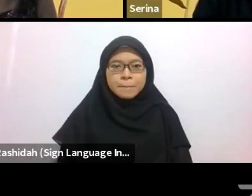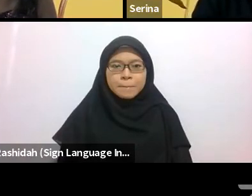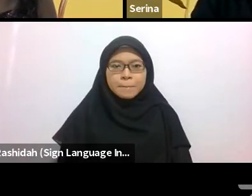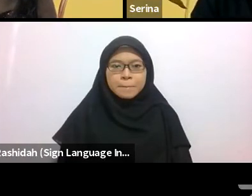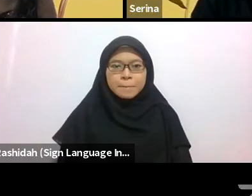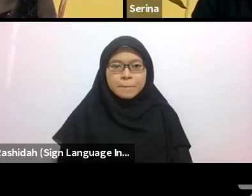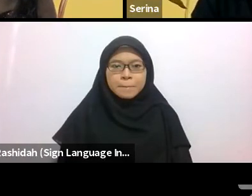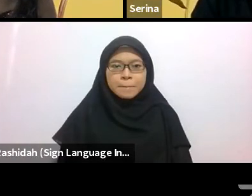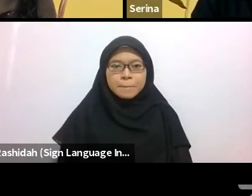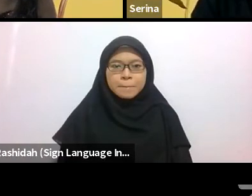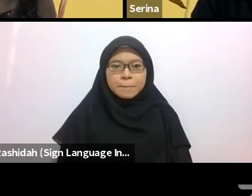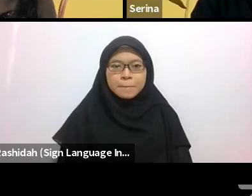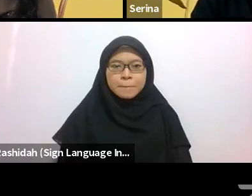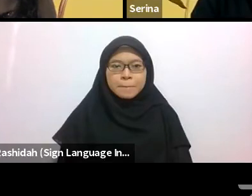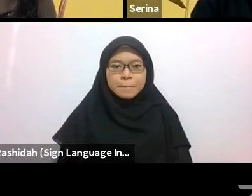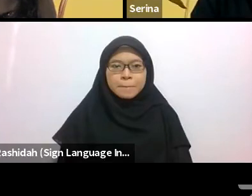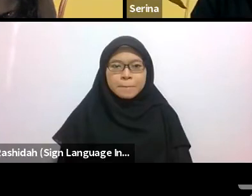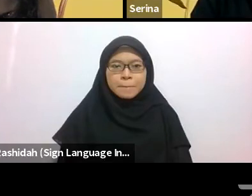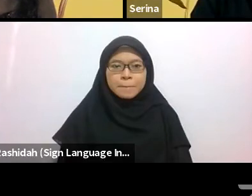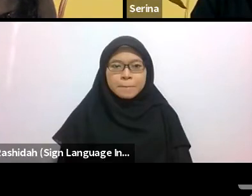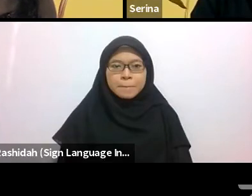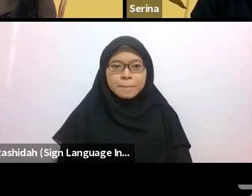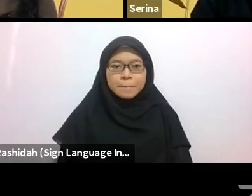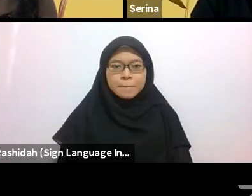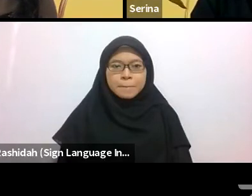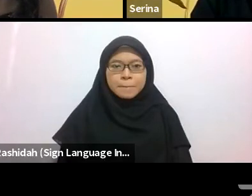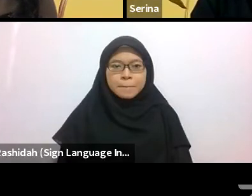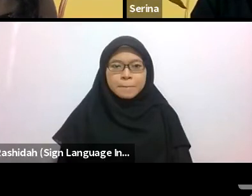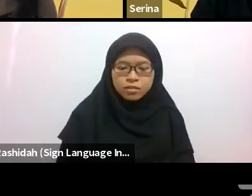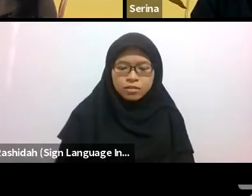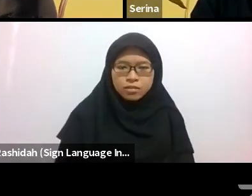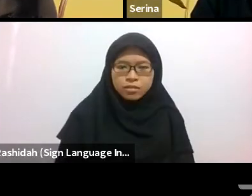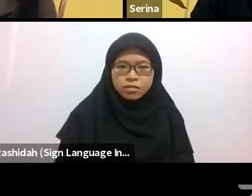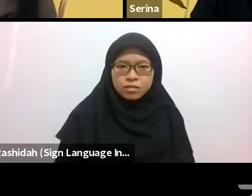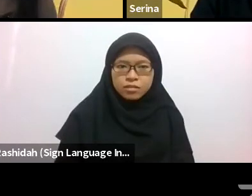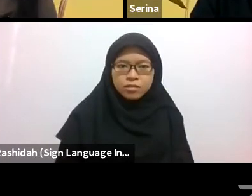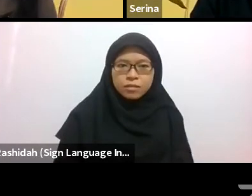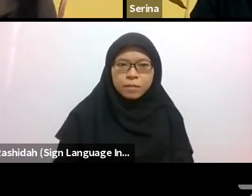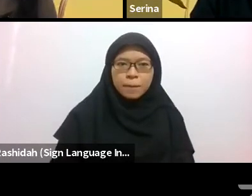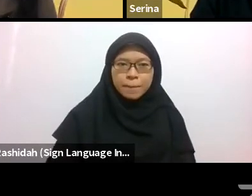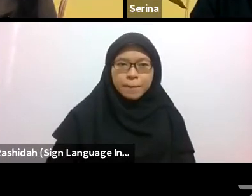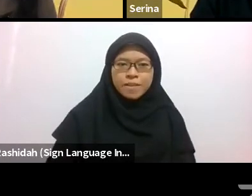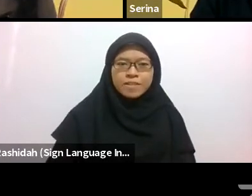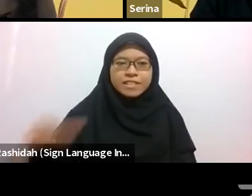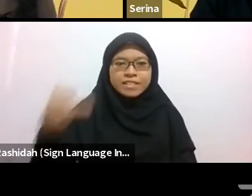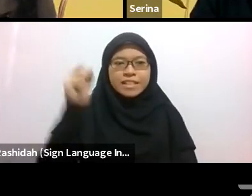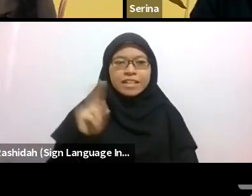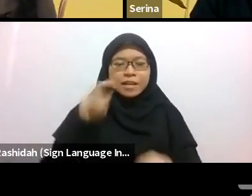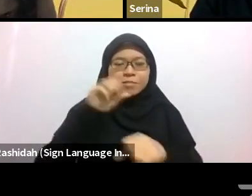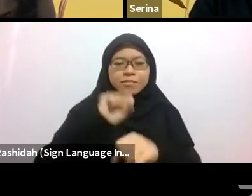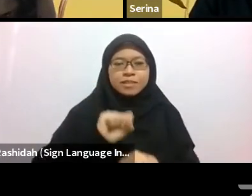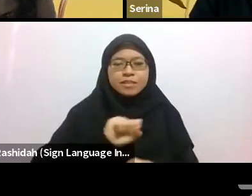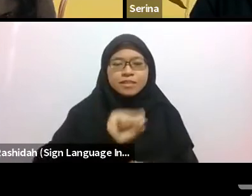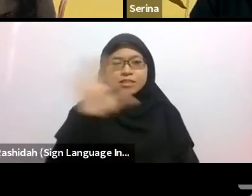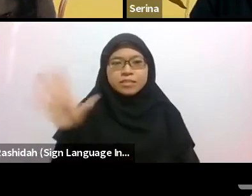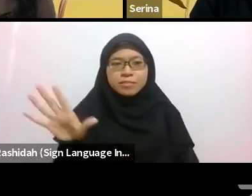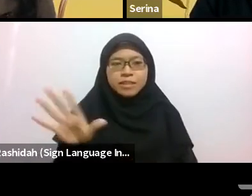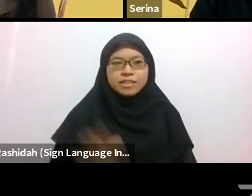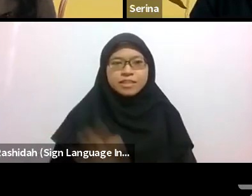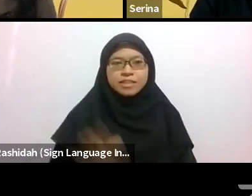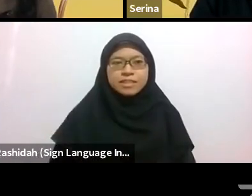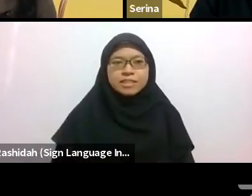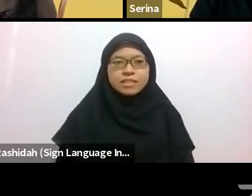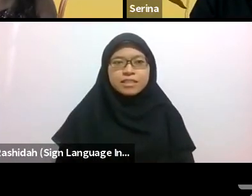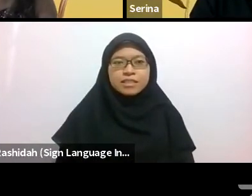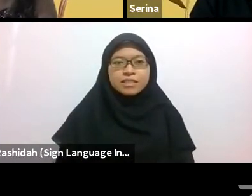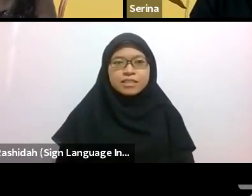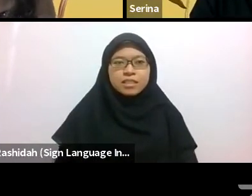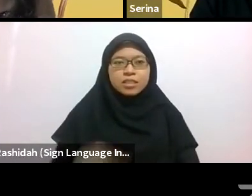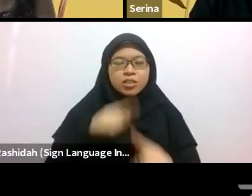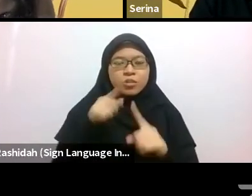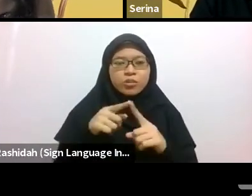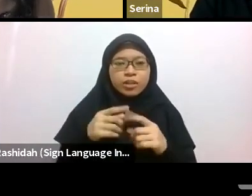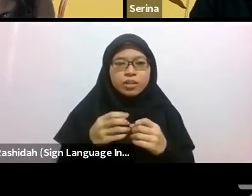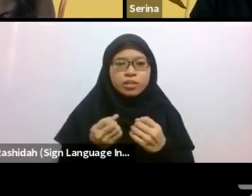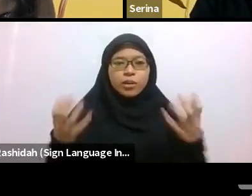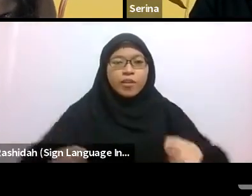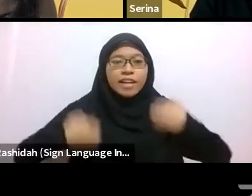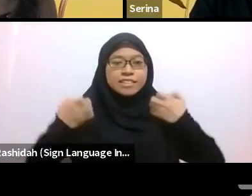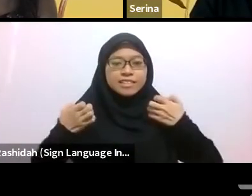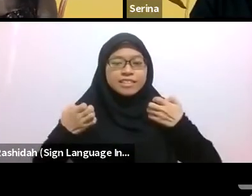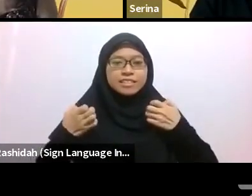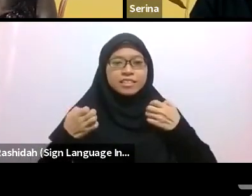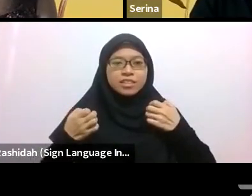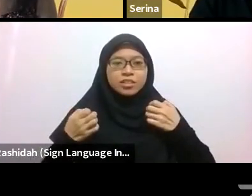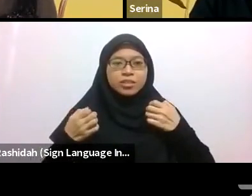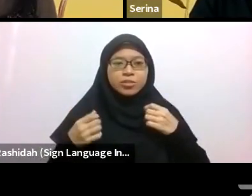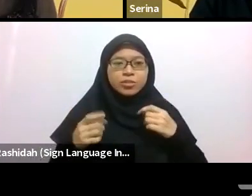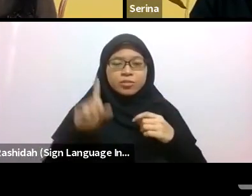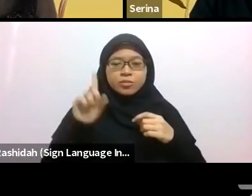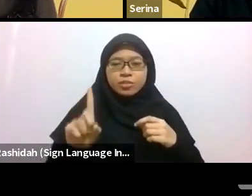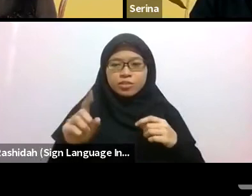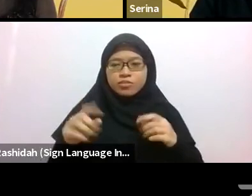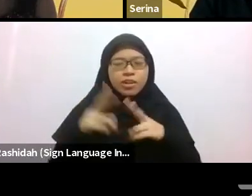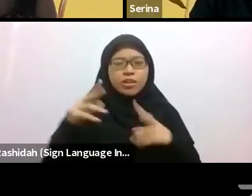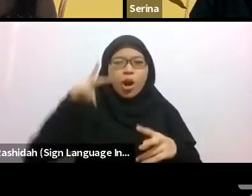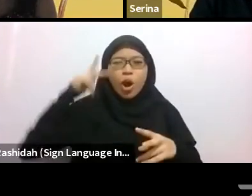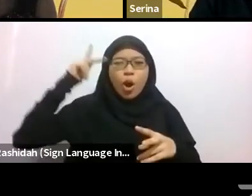Because sometimes it’s not exactly the safest to take up space when so much of your existence is, I guess you can say, very political, when it’s not.